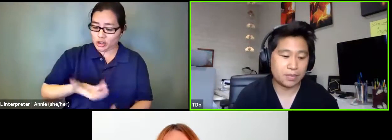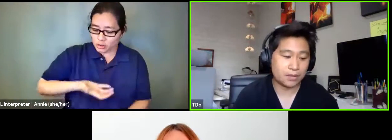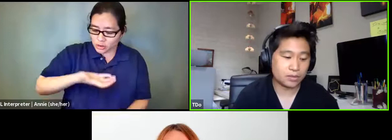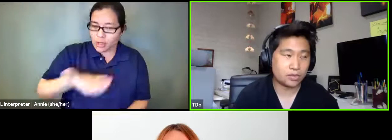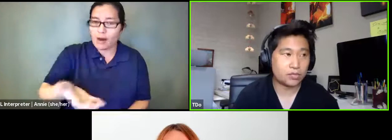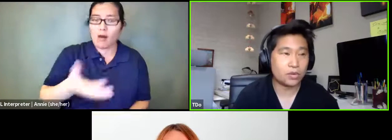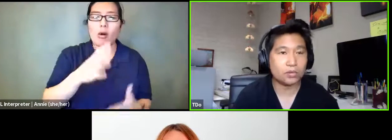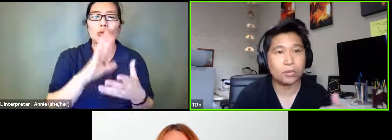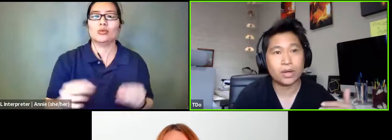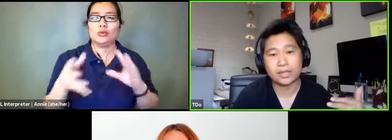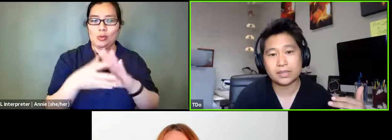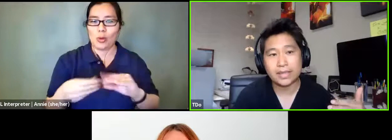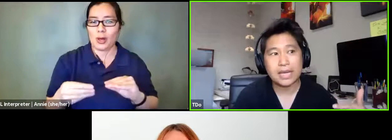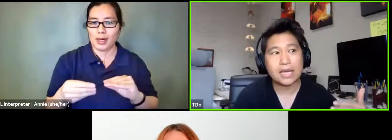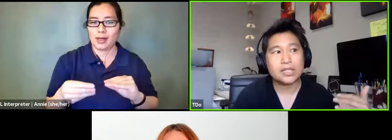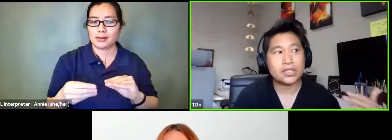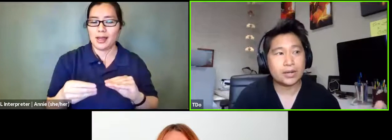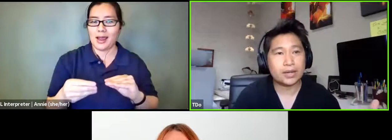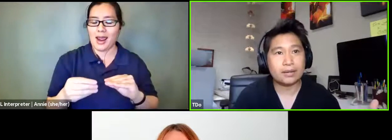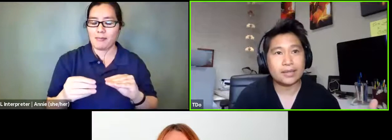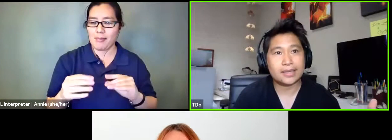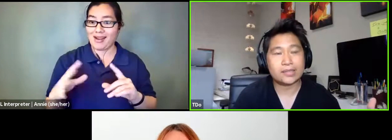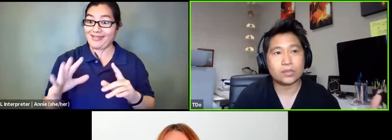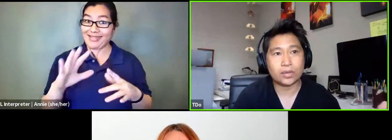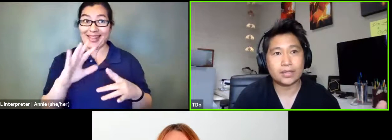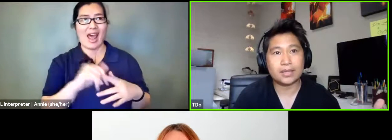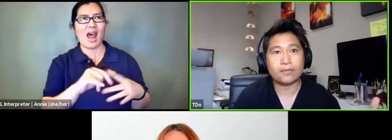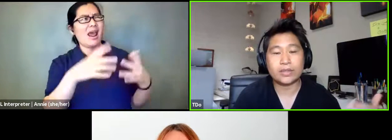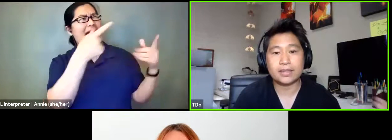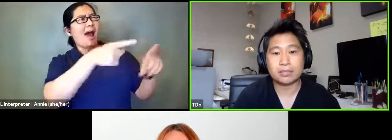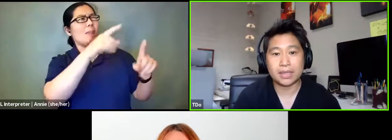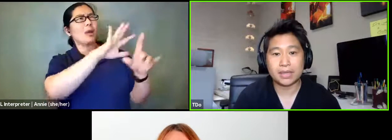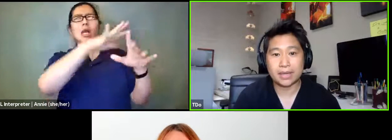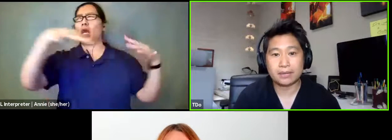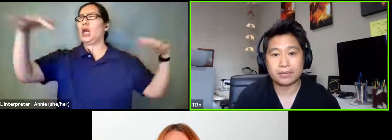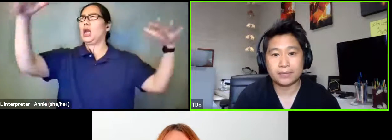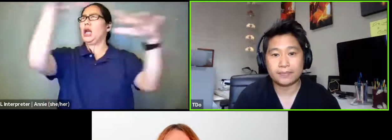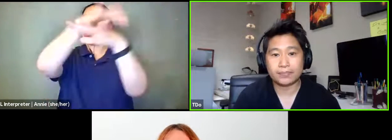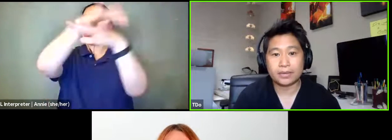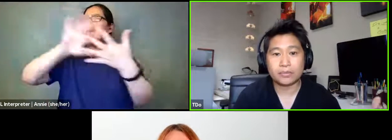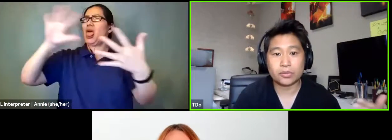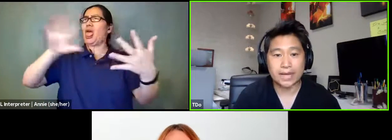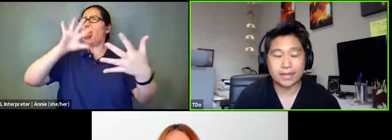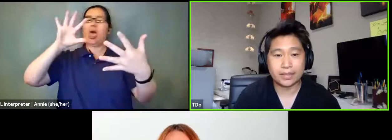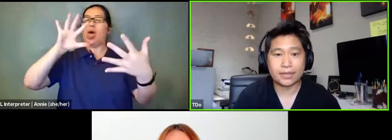I mean it in two-fold. One is sharing stories of what's in the media now - the brutality of